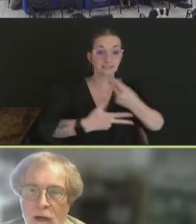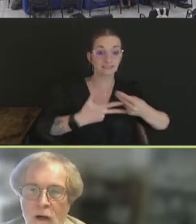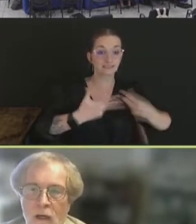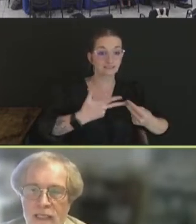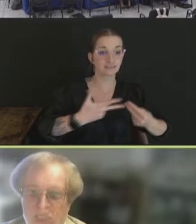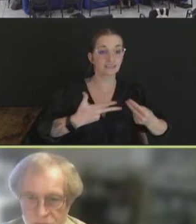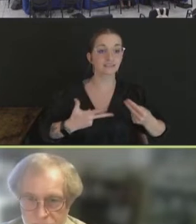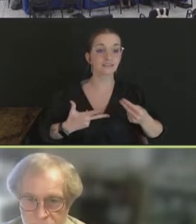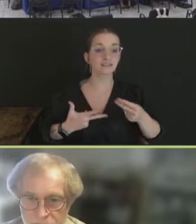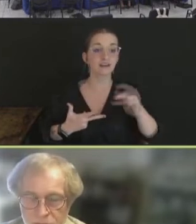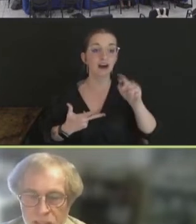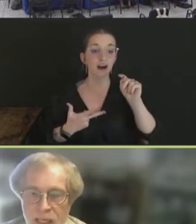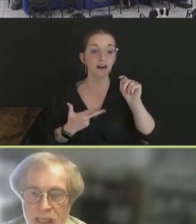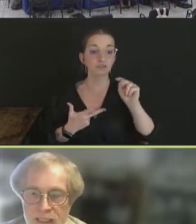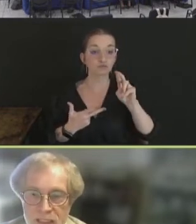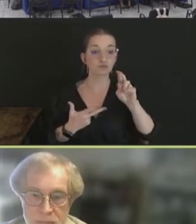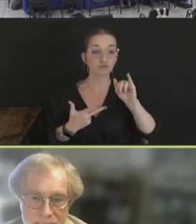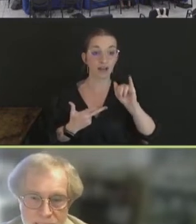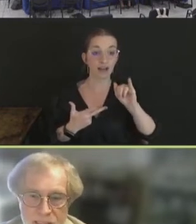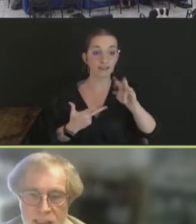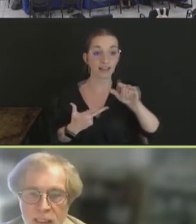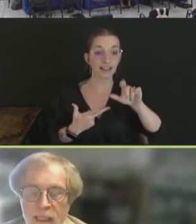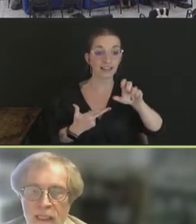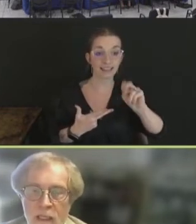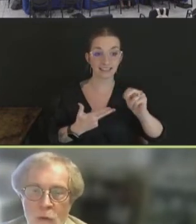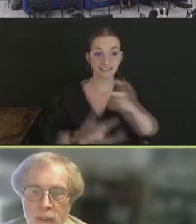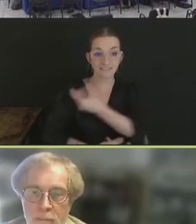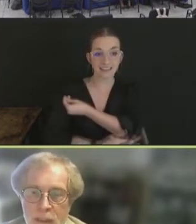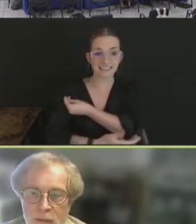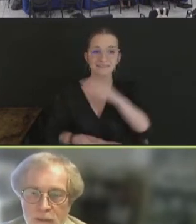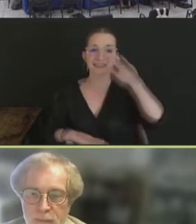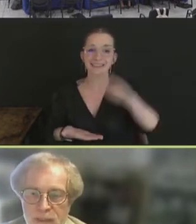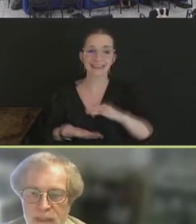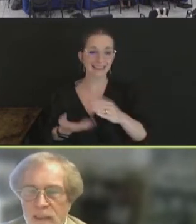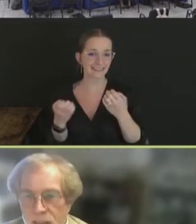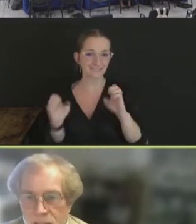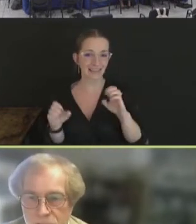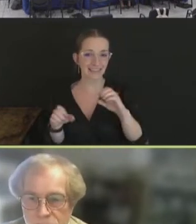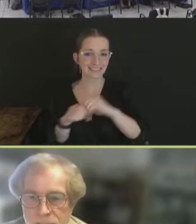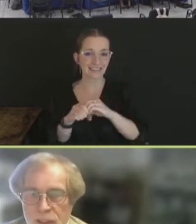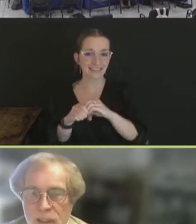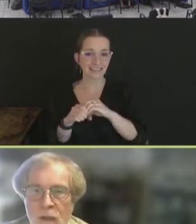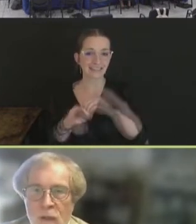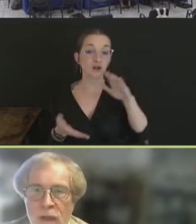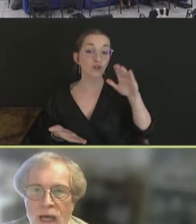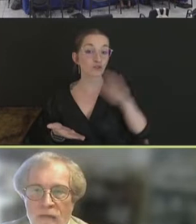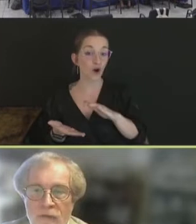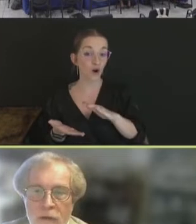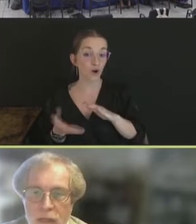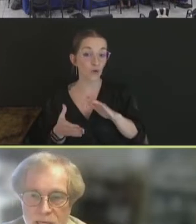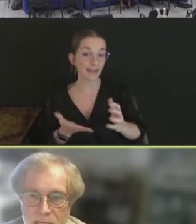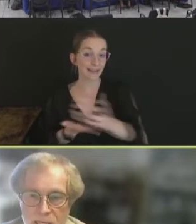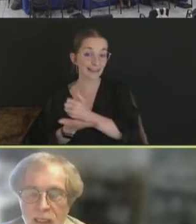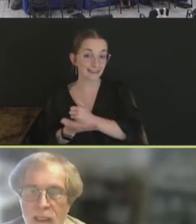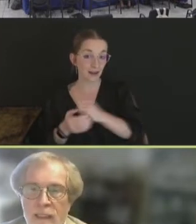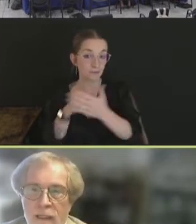are less effective. And this is a median in low-income countries, particularly in countries with very high enteric